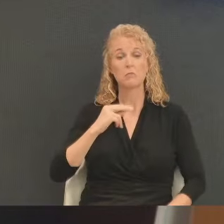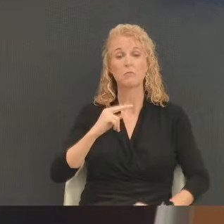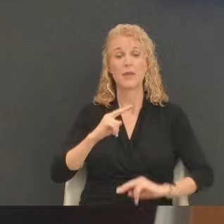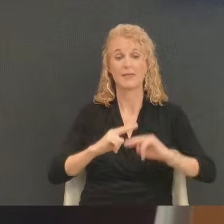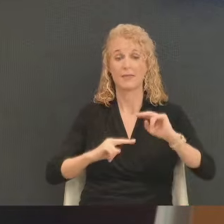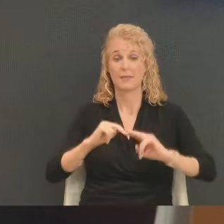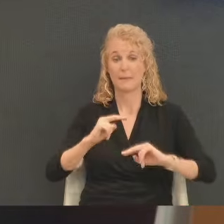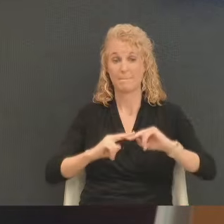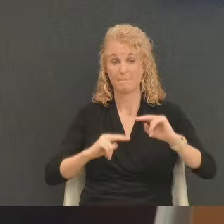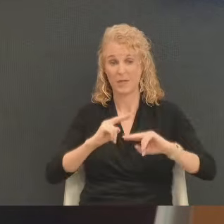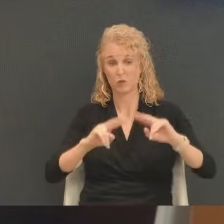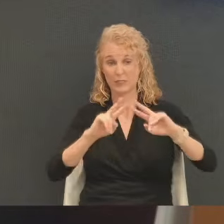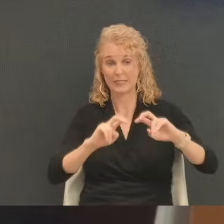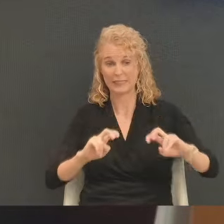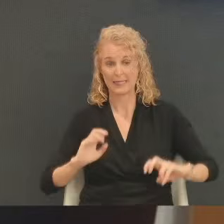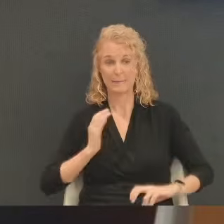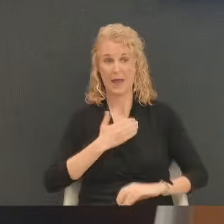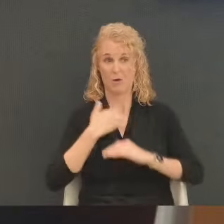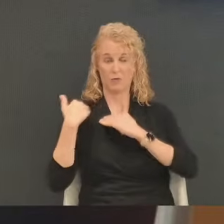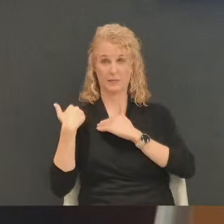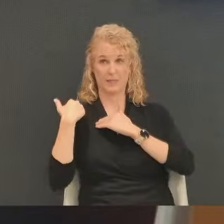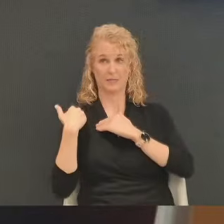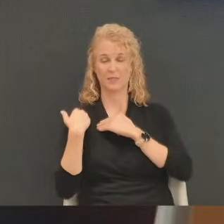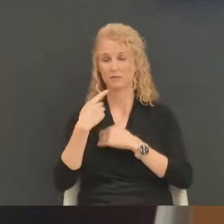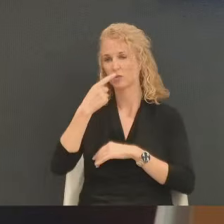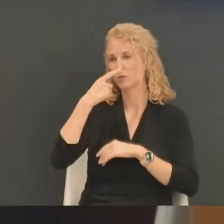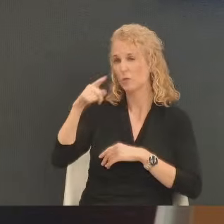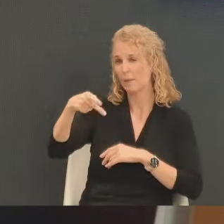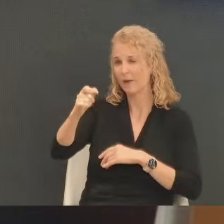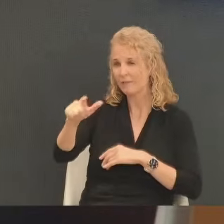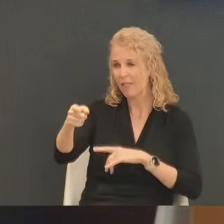to us. Phil, do you want to just talk about the types of things that this looks at the things in